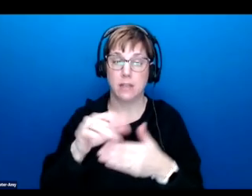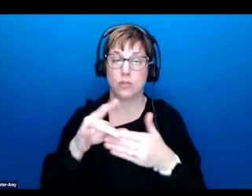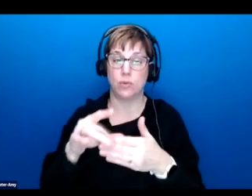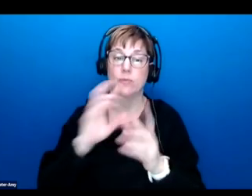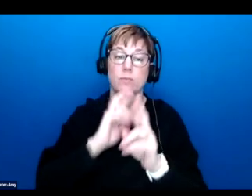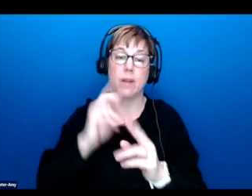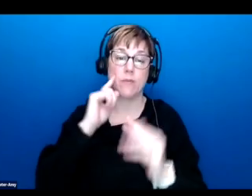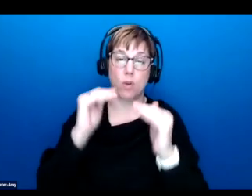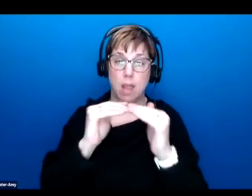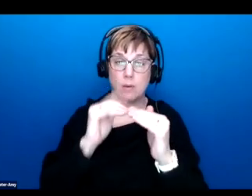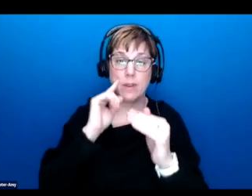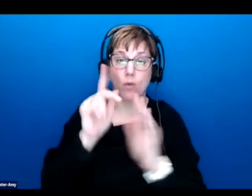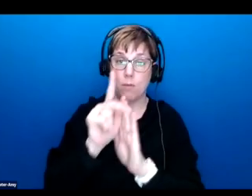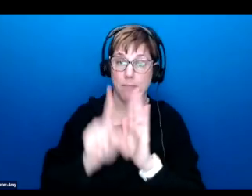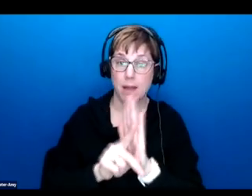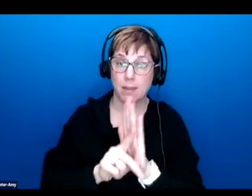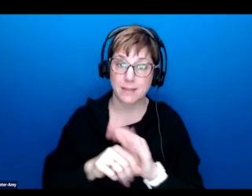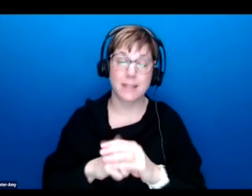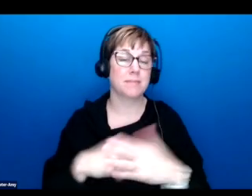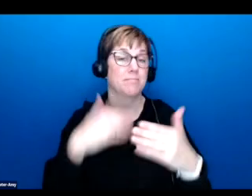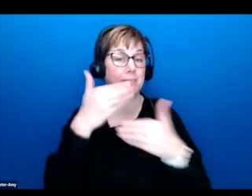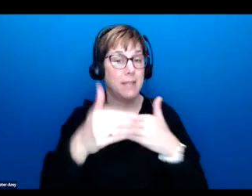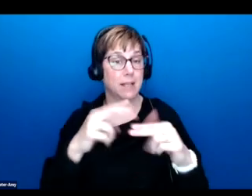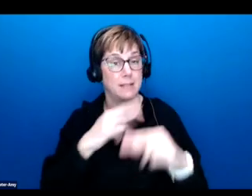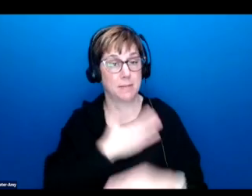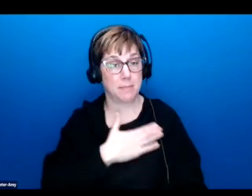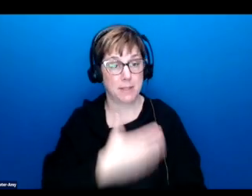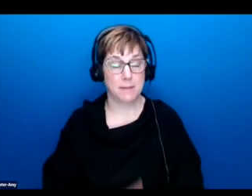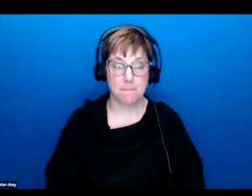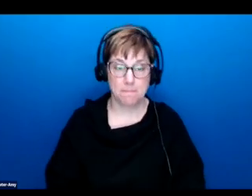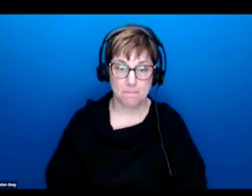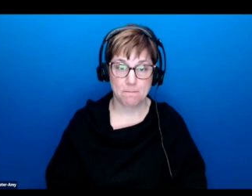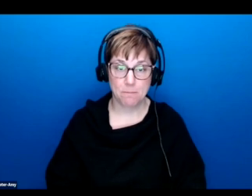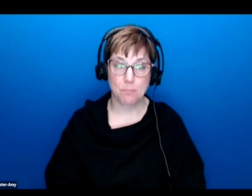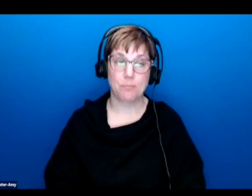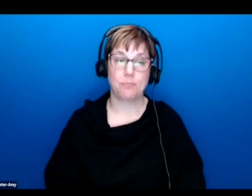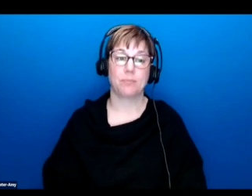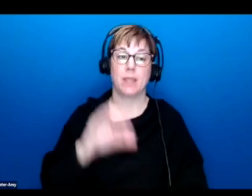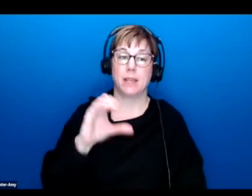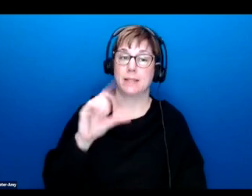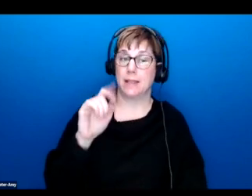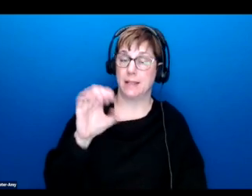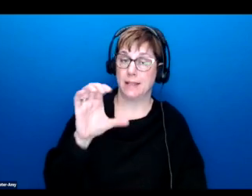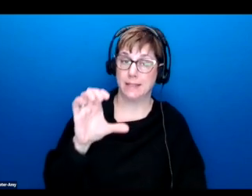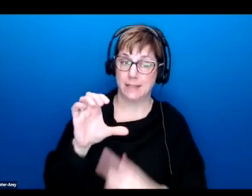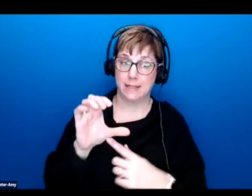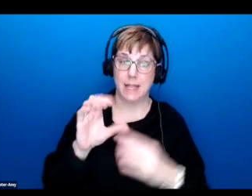Next slide, please. CLEC Community Living Dashboard